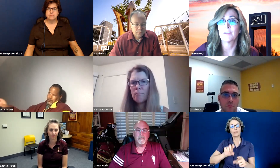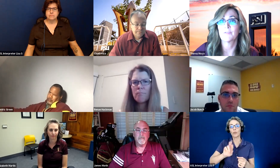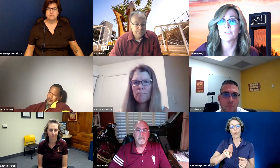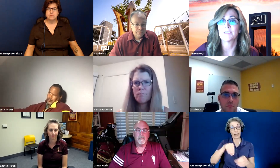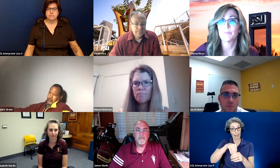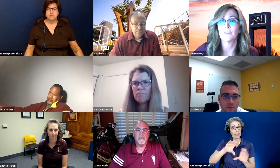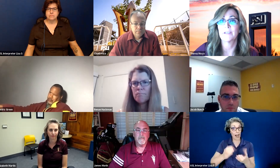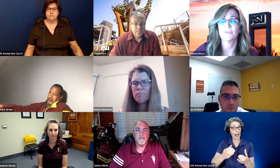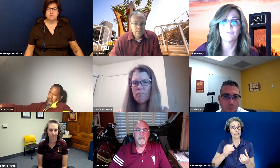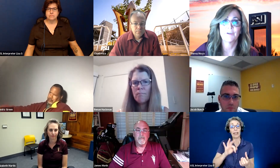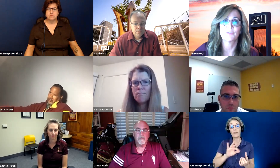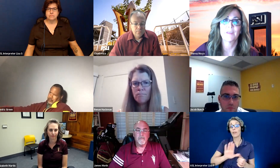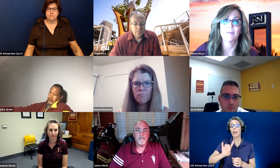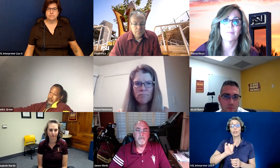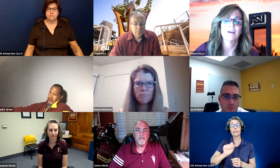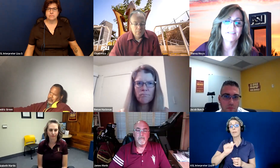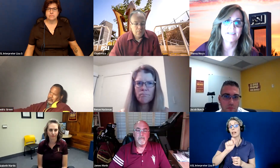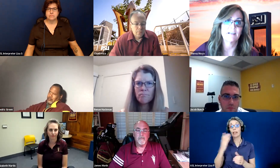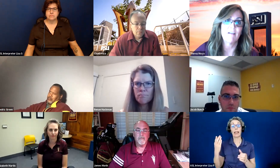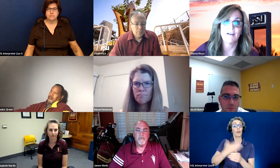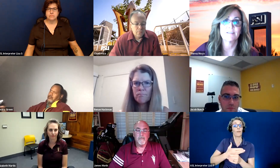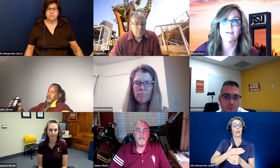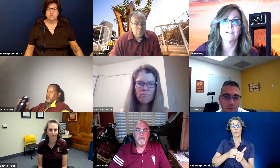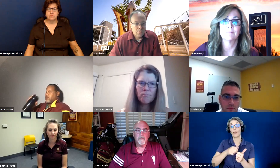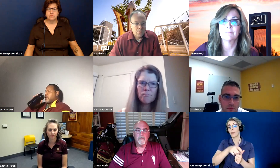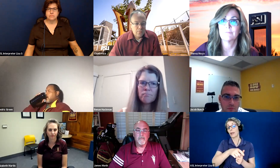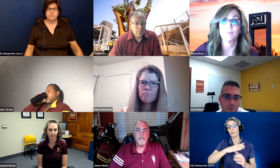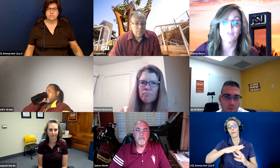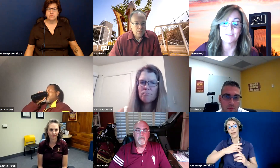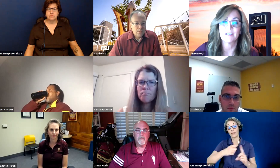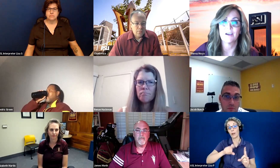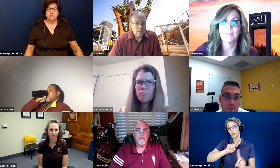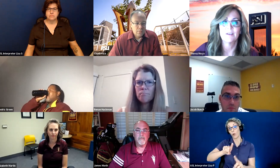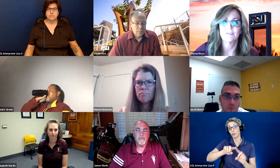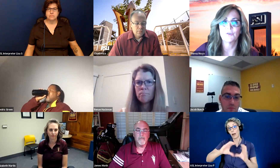if their disability interferes with them attending class from time to time.